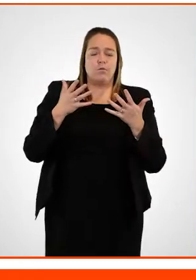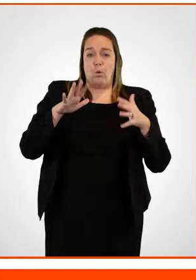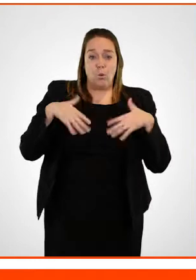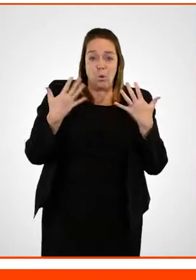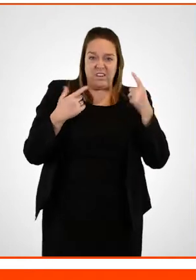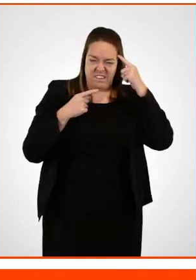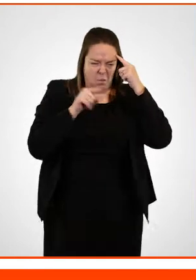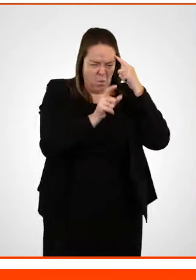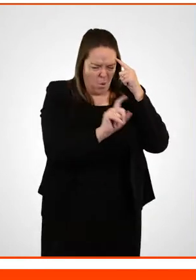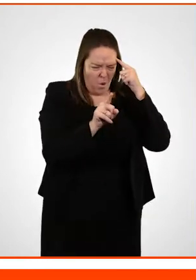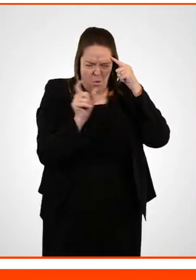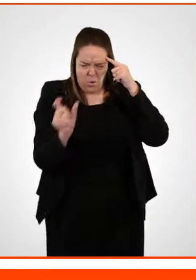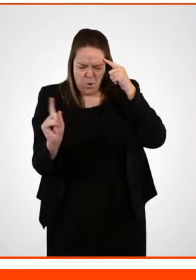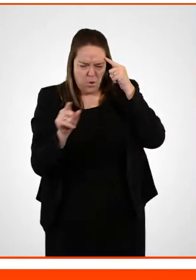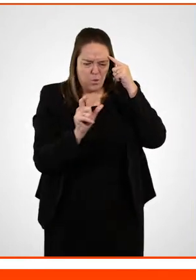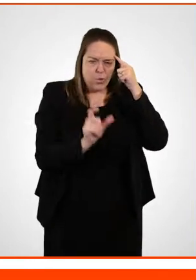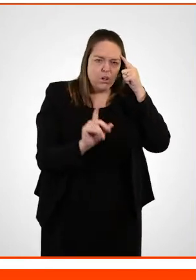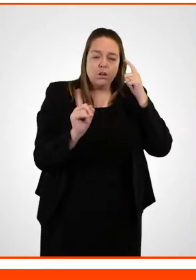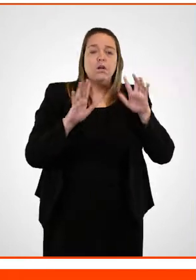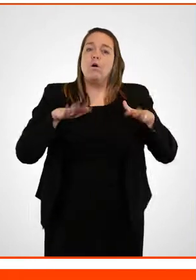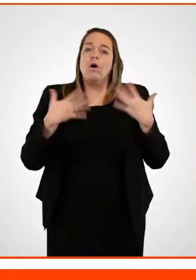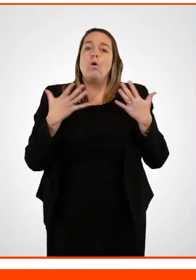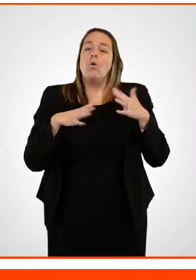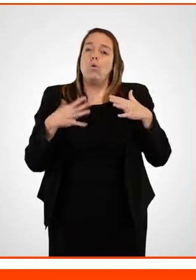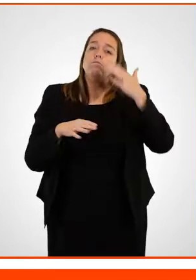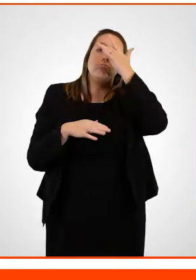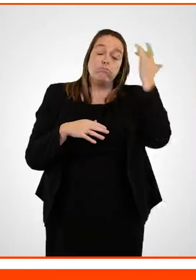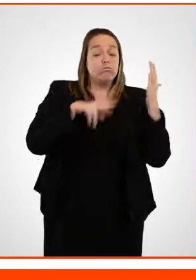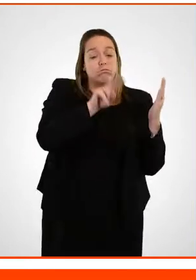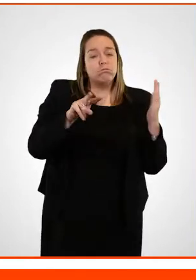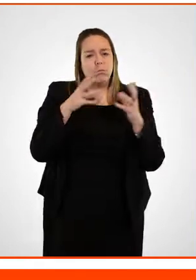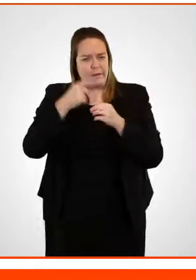what this word is and what this word means.